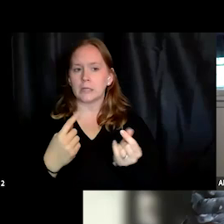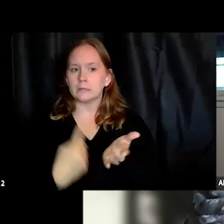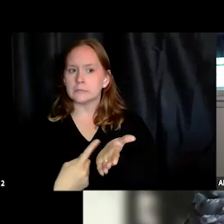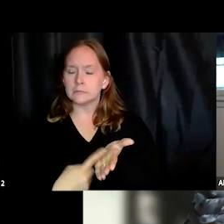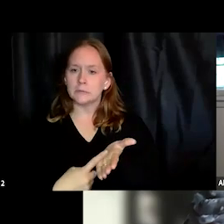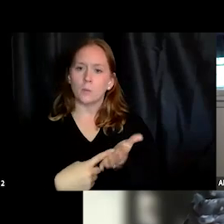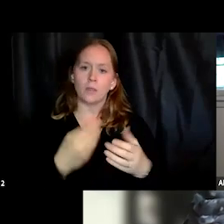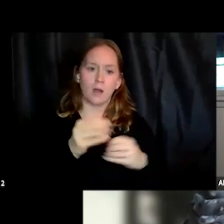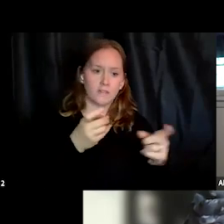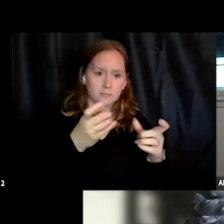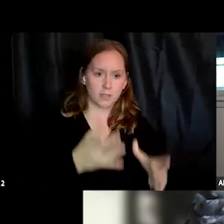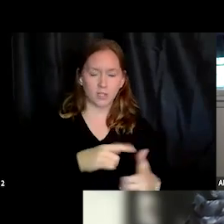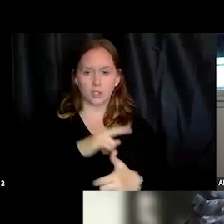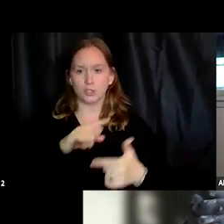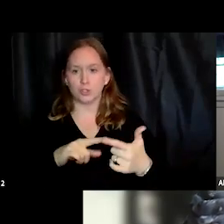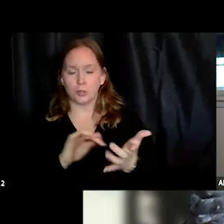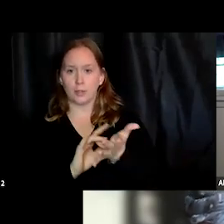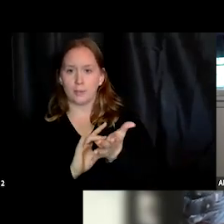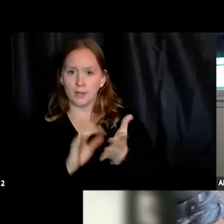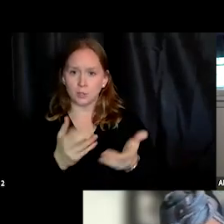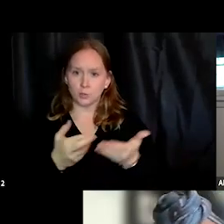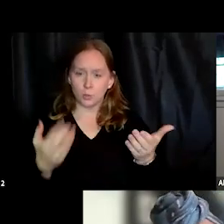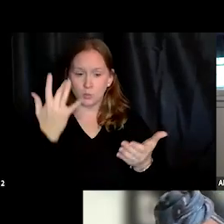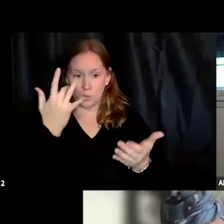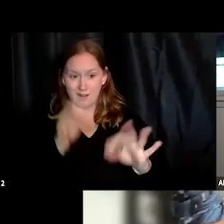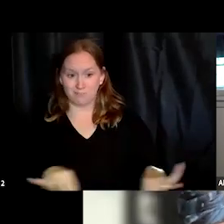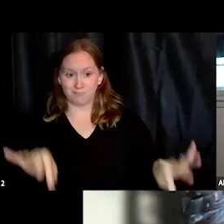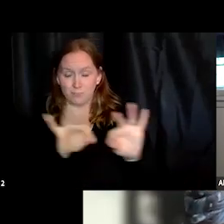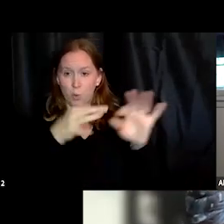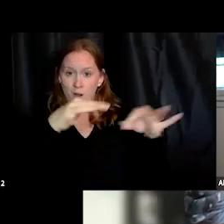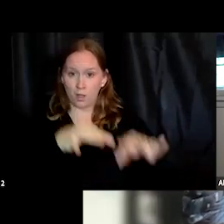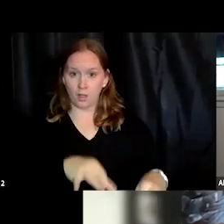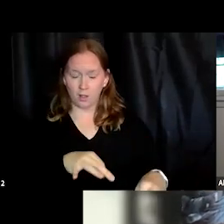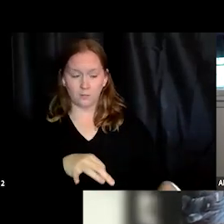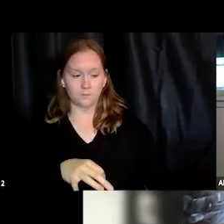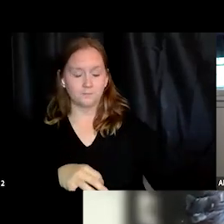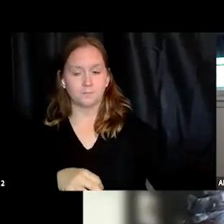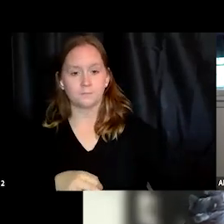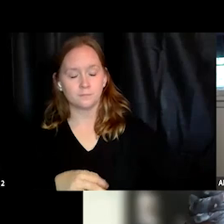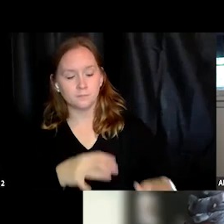the acceptable medical source about why this is important and explain that the writing,